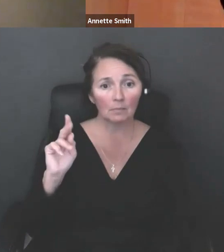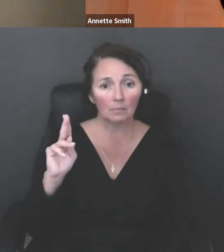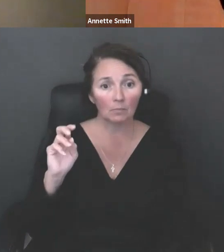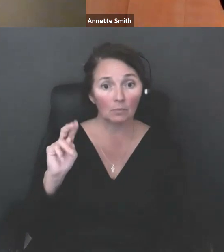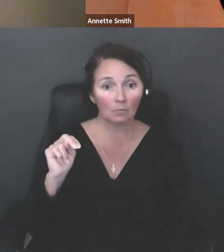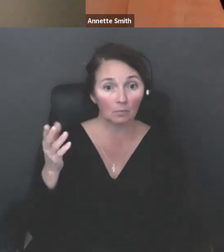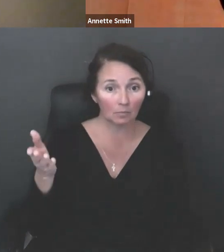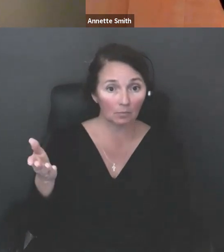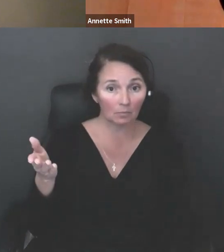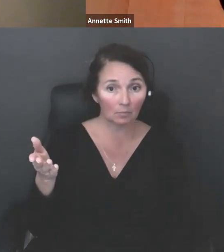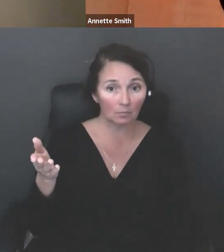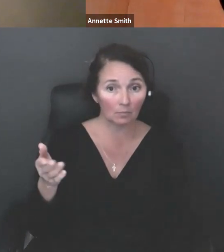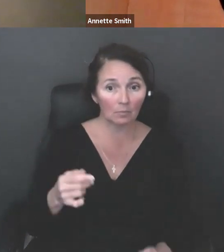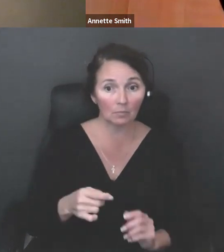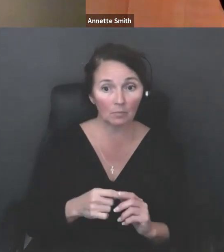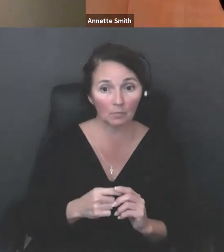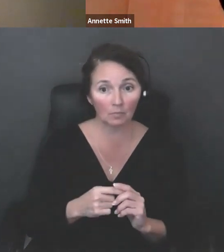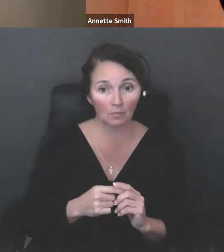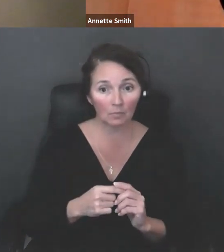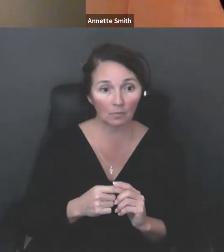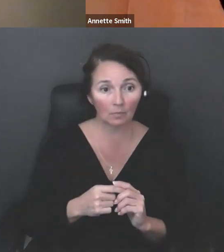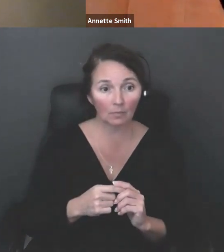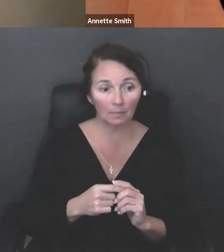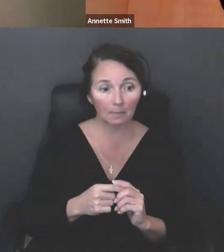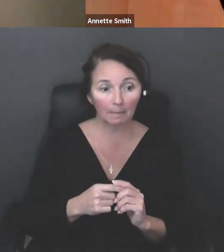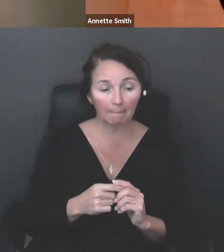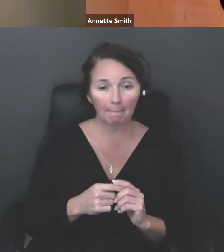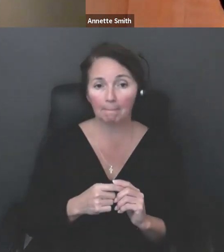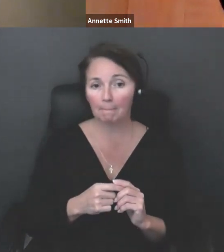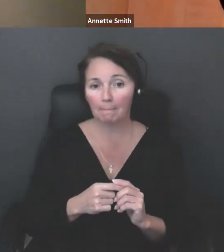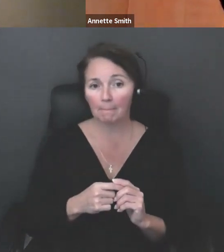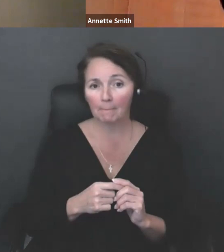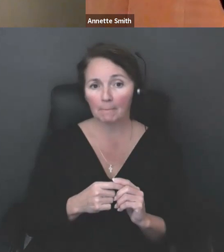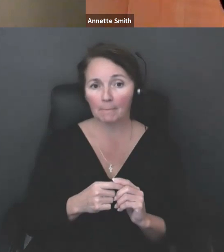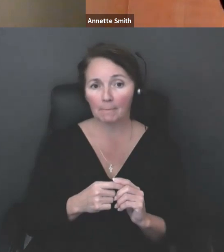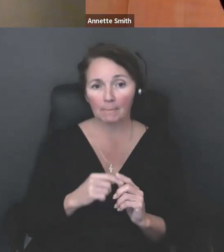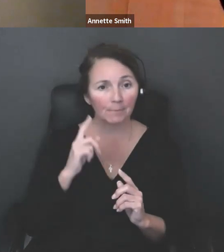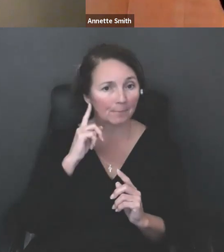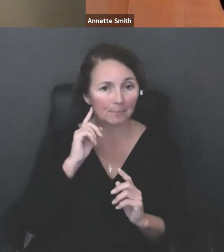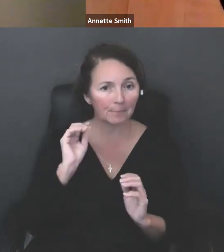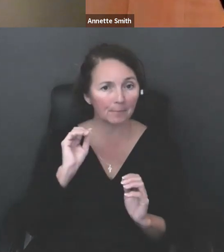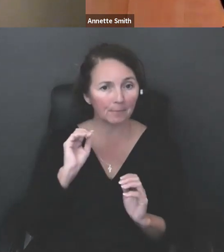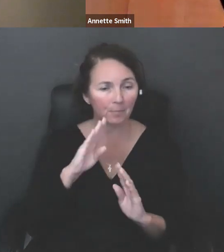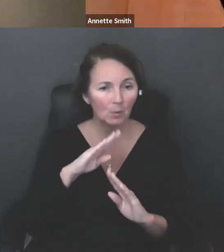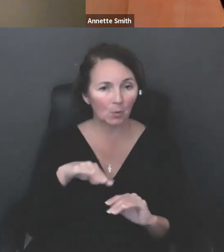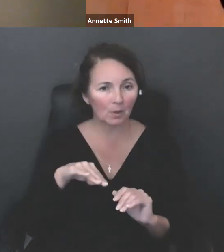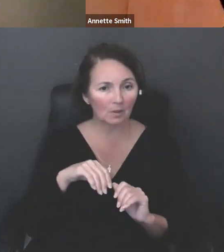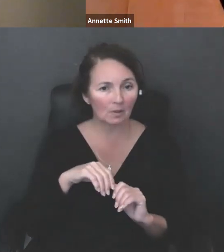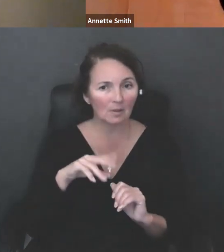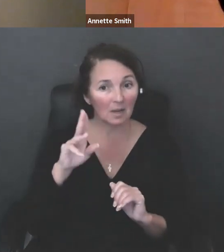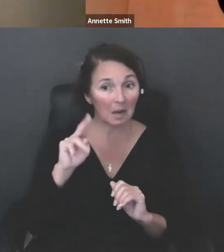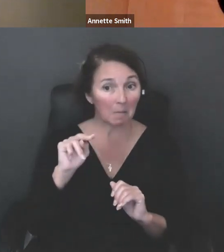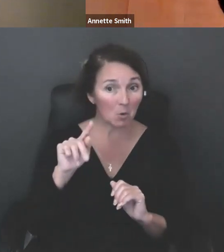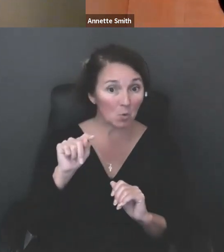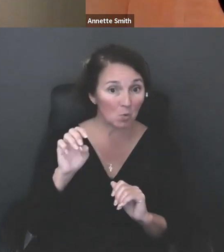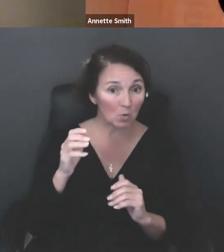Lauren, you can go ahead.